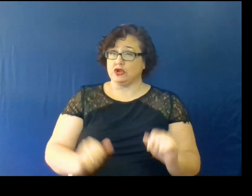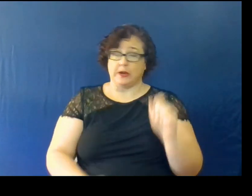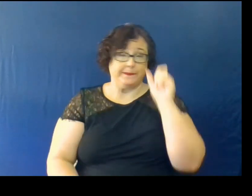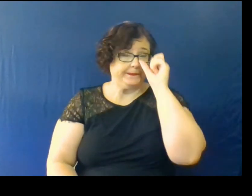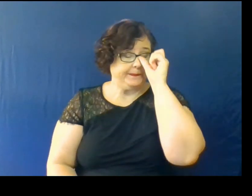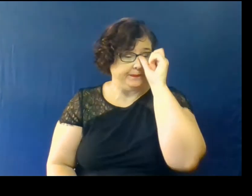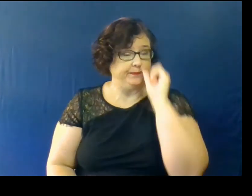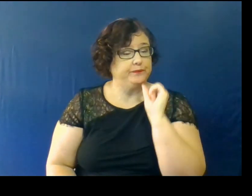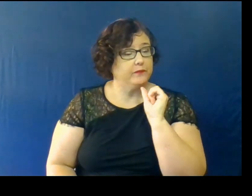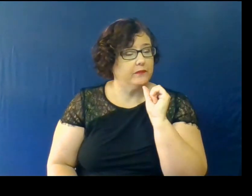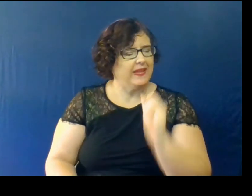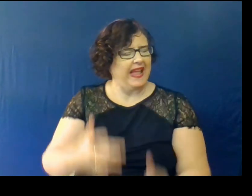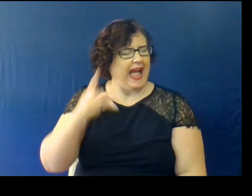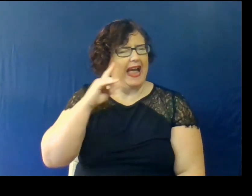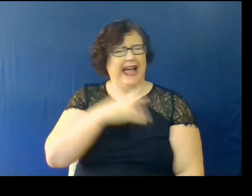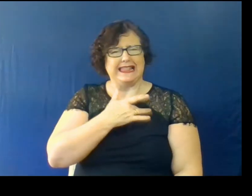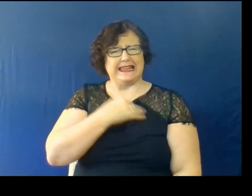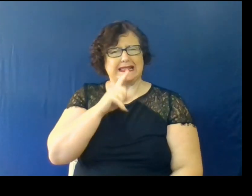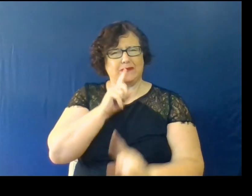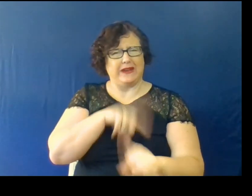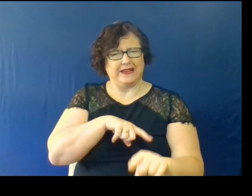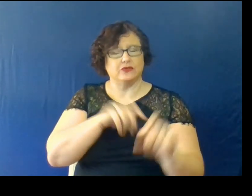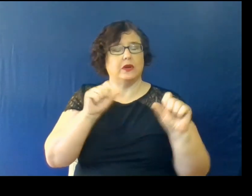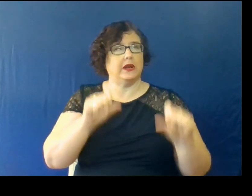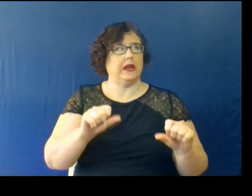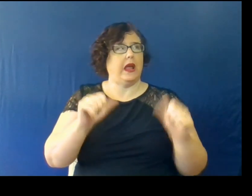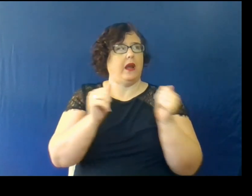I think you've answered this but can a person with a disability bring more than